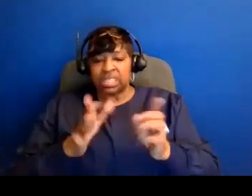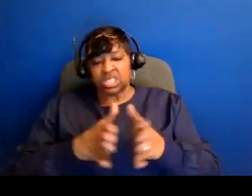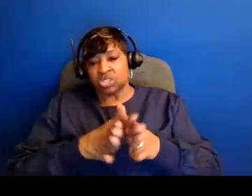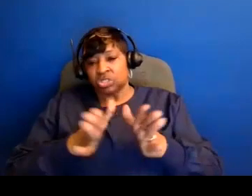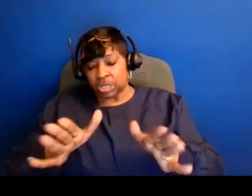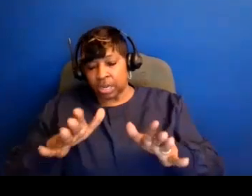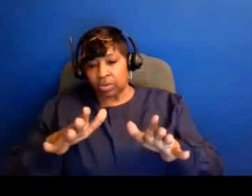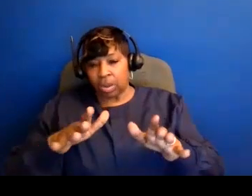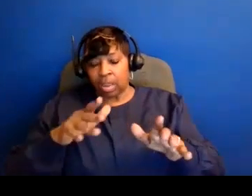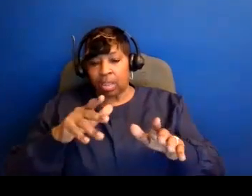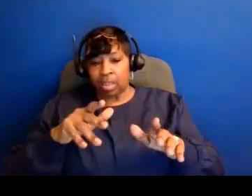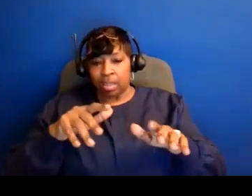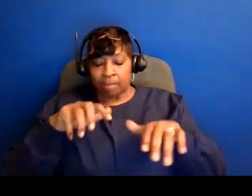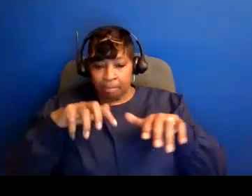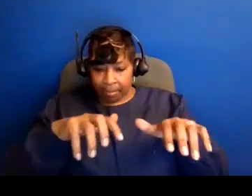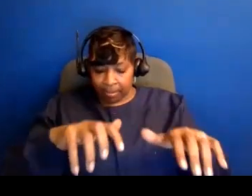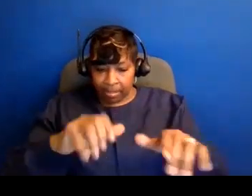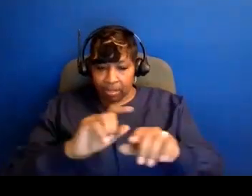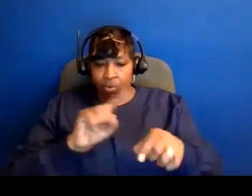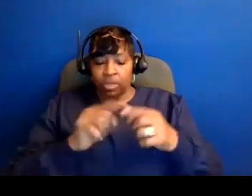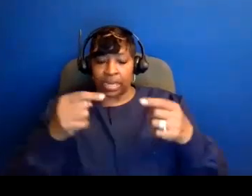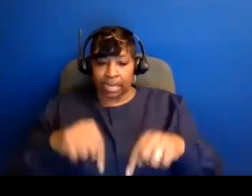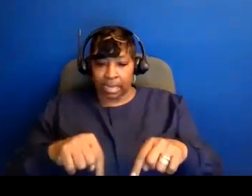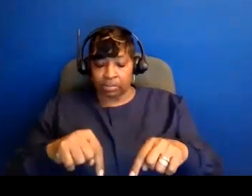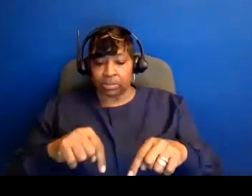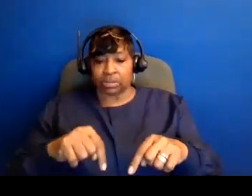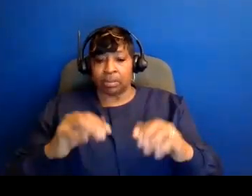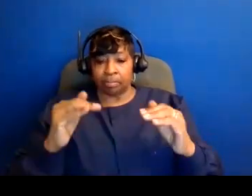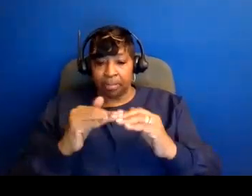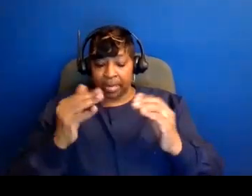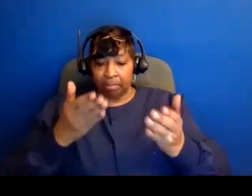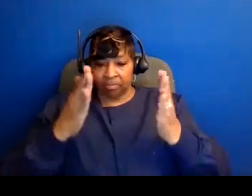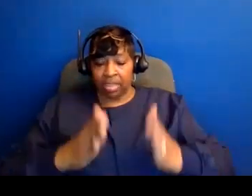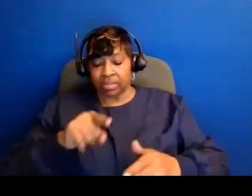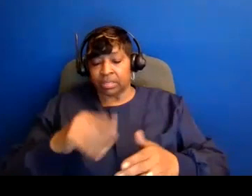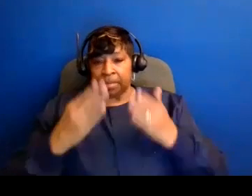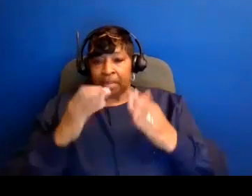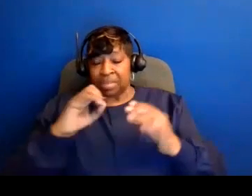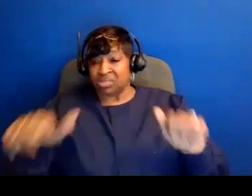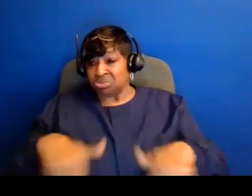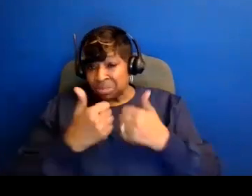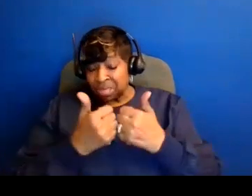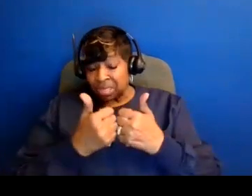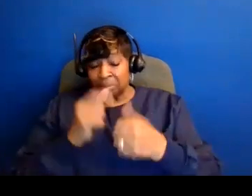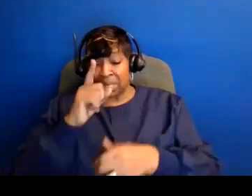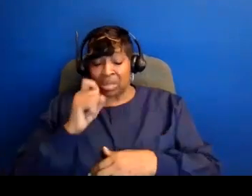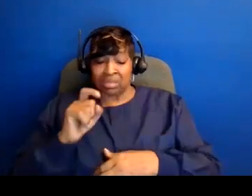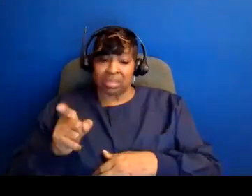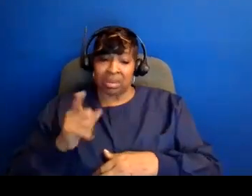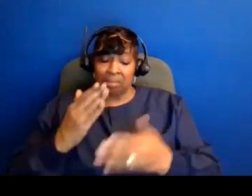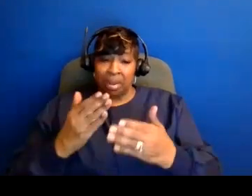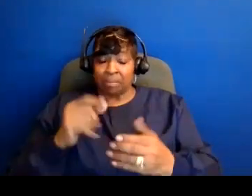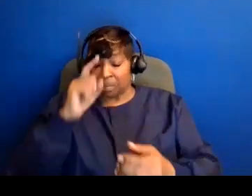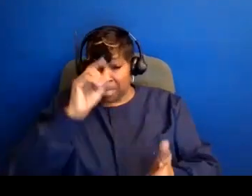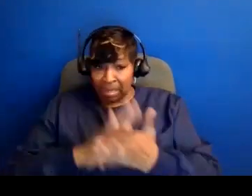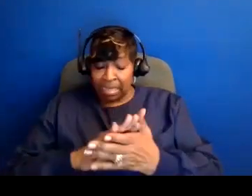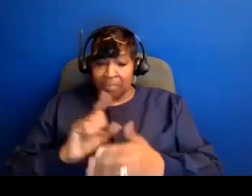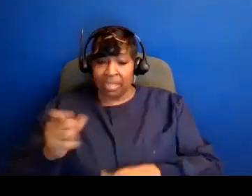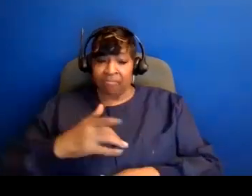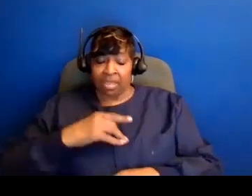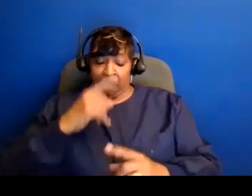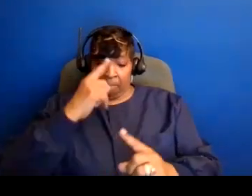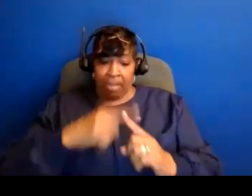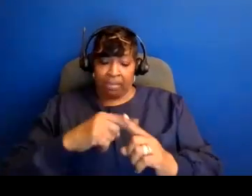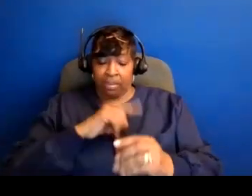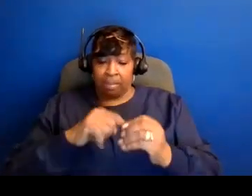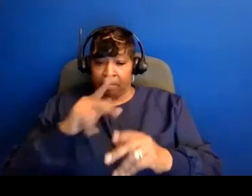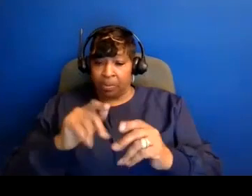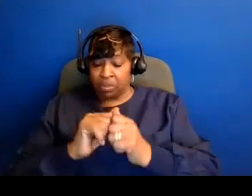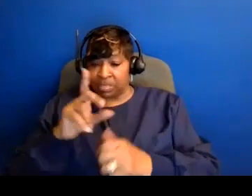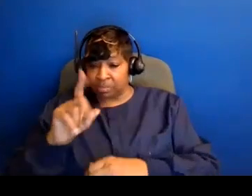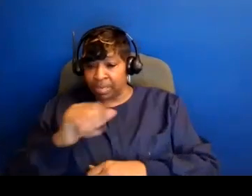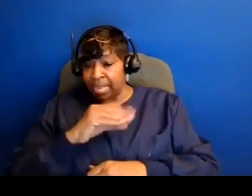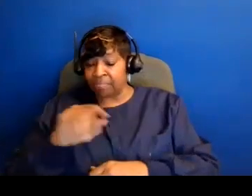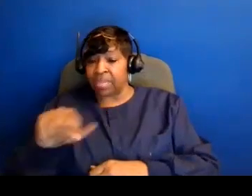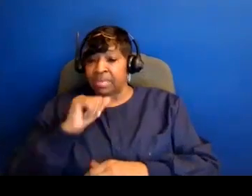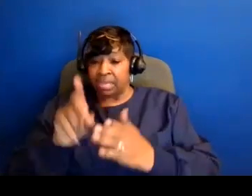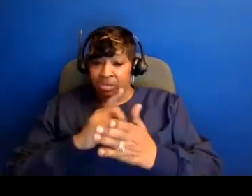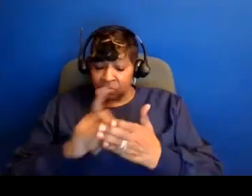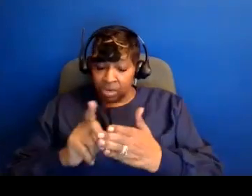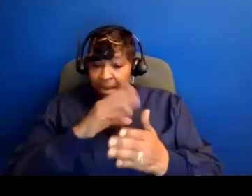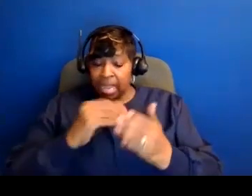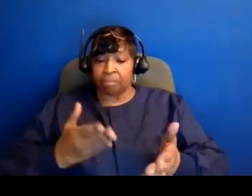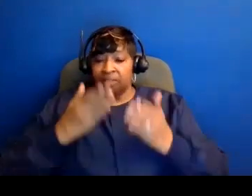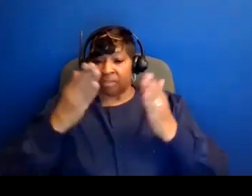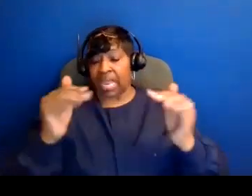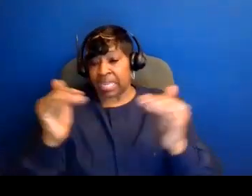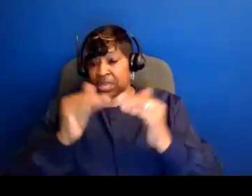lauravanpuymbrouck: in addition, what we see across these studies. And there's a lot of other studies. That I didn't include. There really is a mismatch between providers, explicit and implicit disability attitudes similar to the general population.